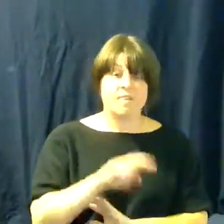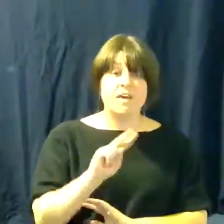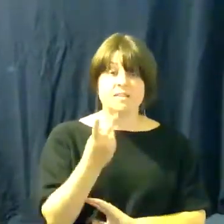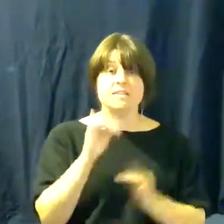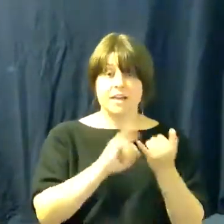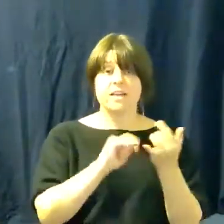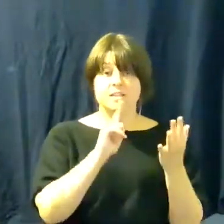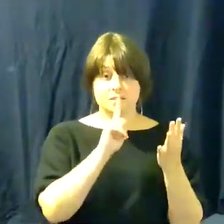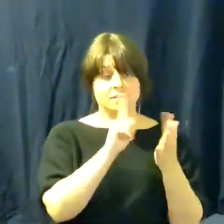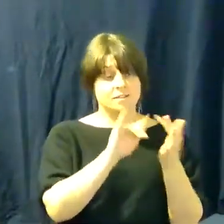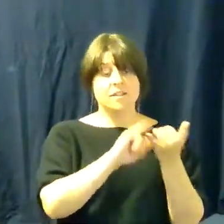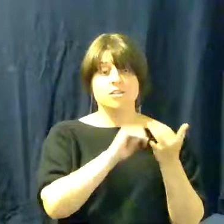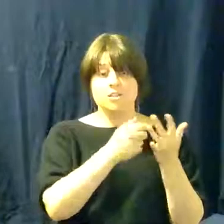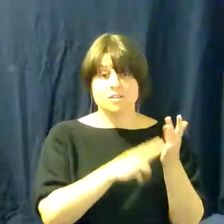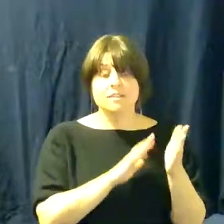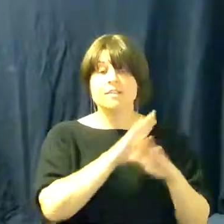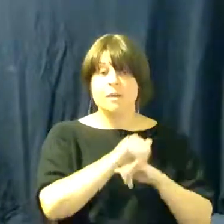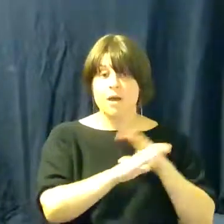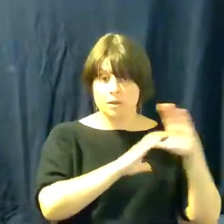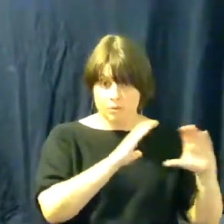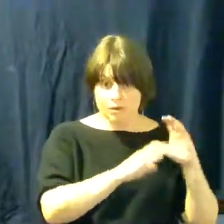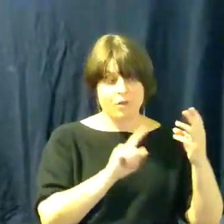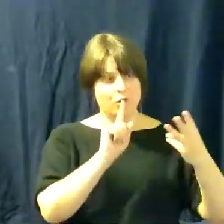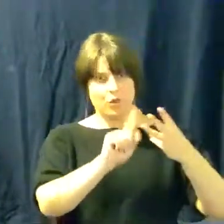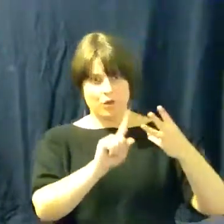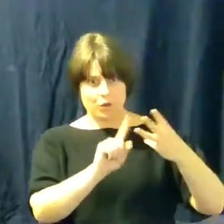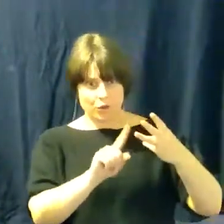, not just for the mentors to learn these skills. So that's